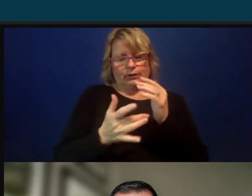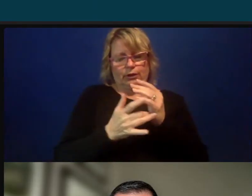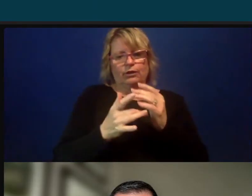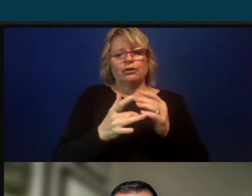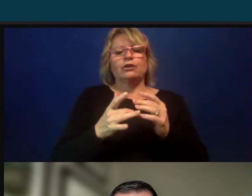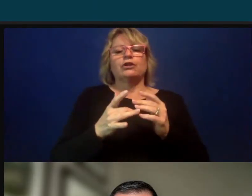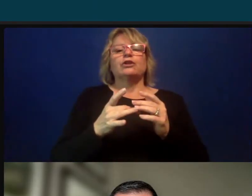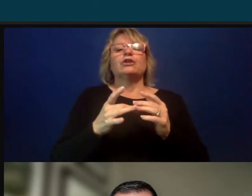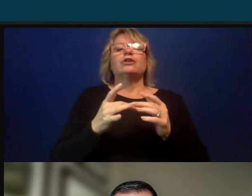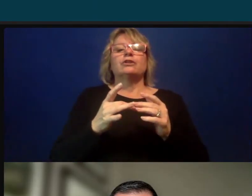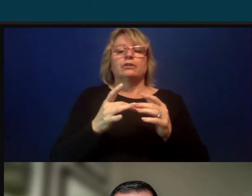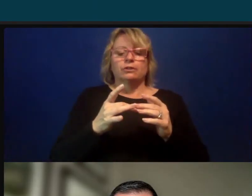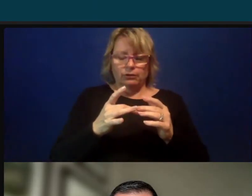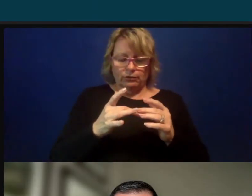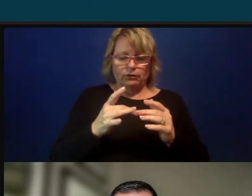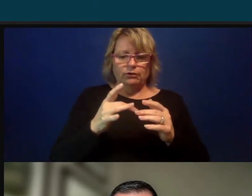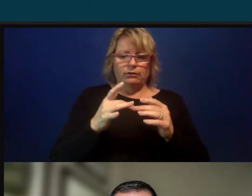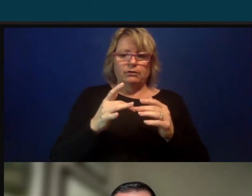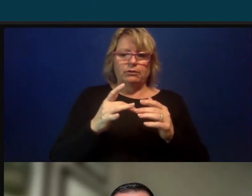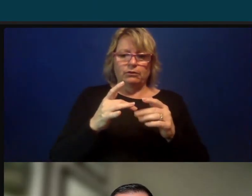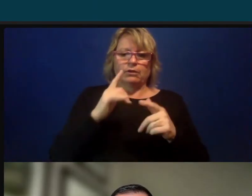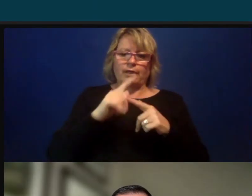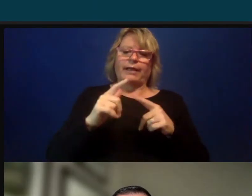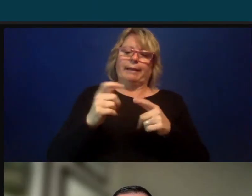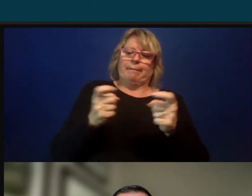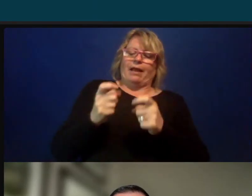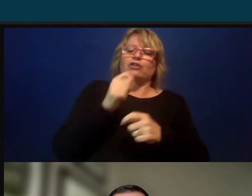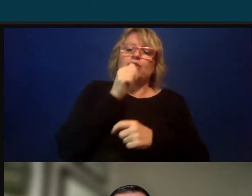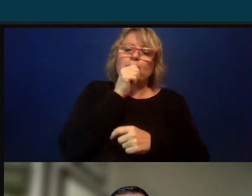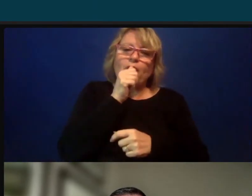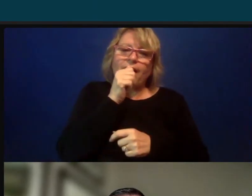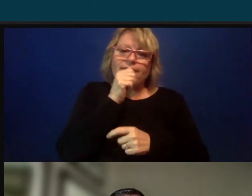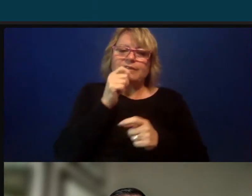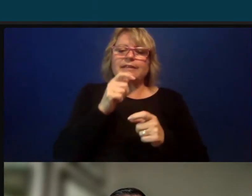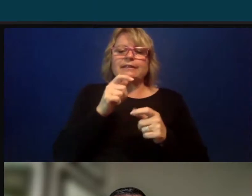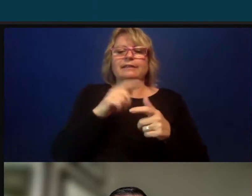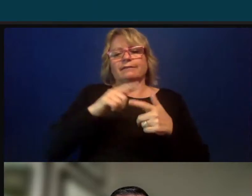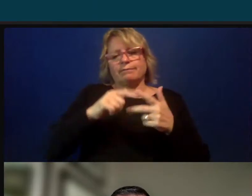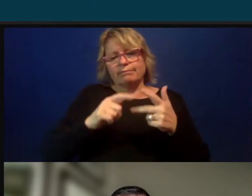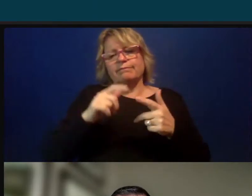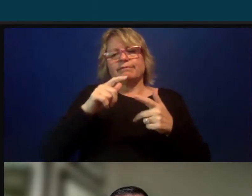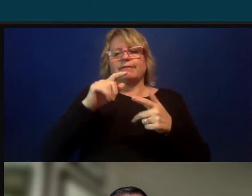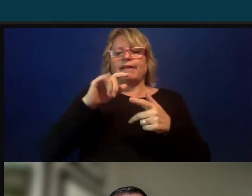where he managed its data privacy program and was responsible for infrastructure, application,